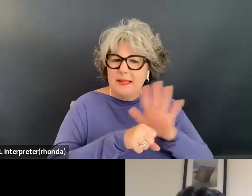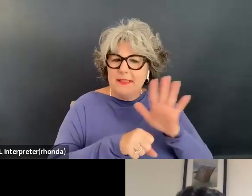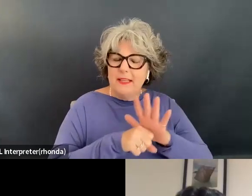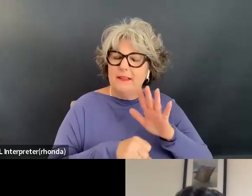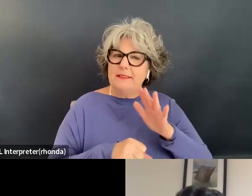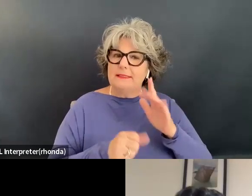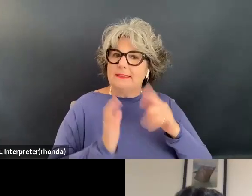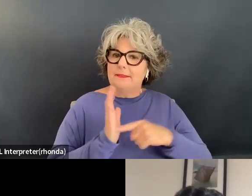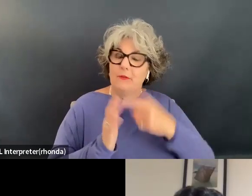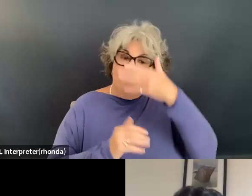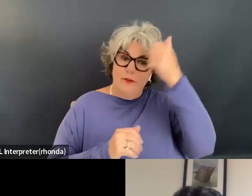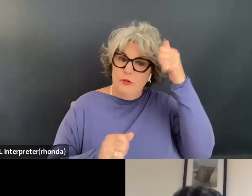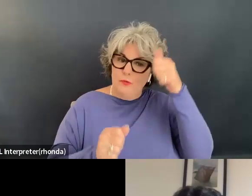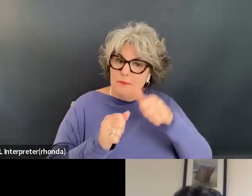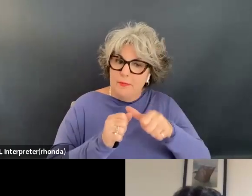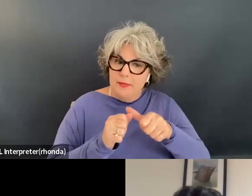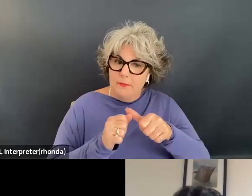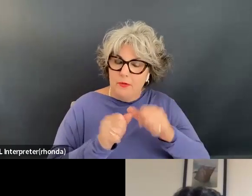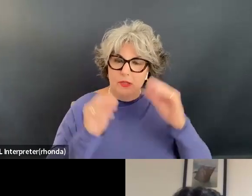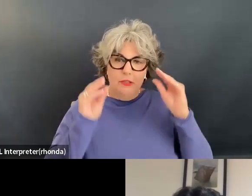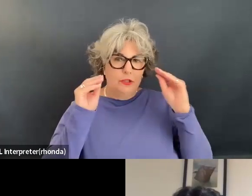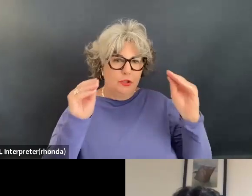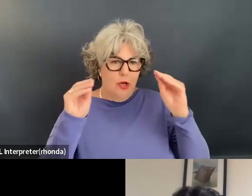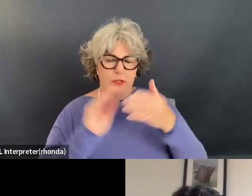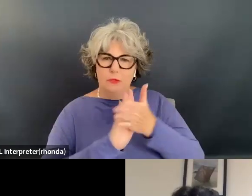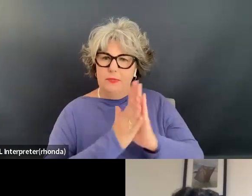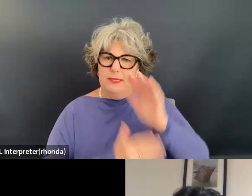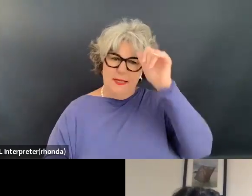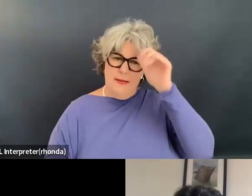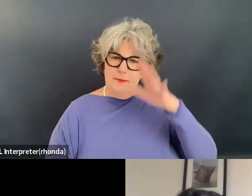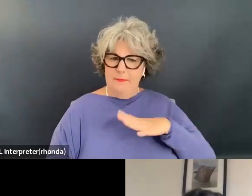that how much toxic masculinity is damaging for all of us.